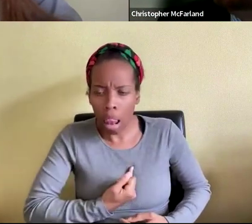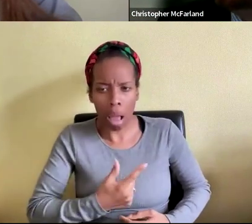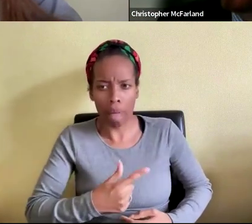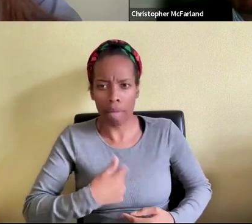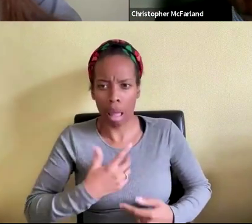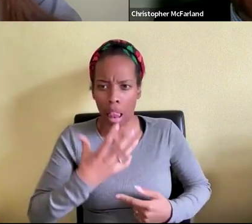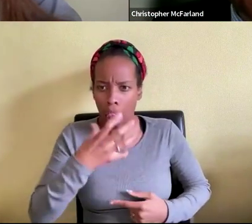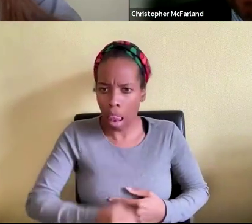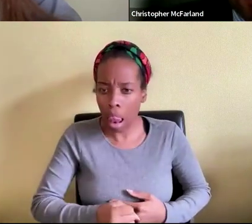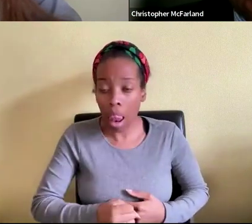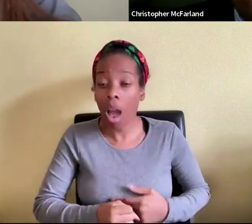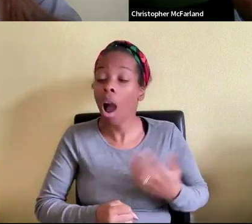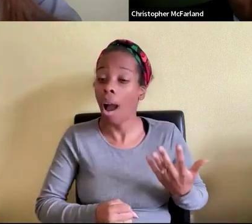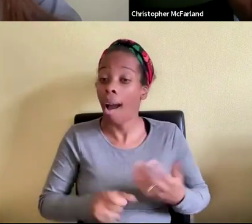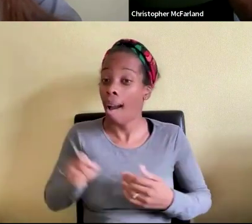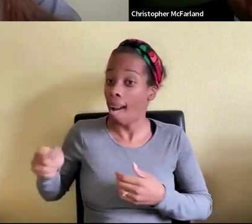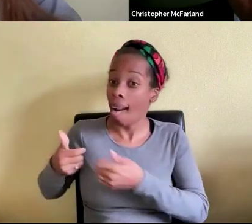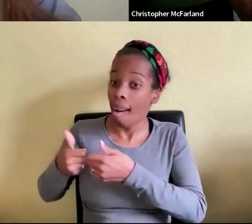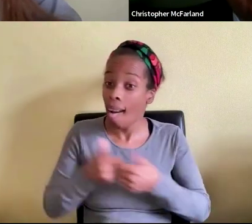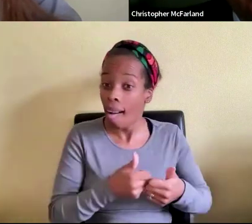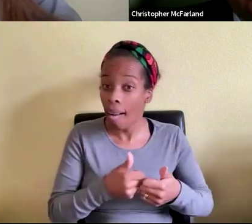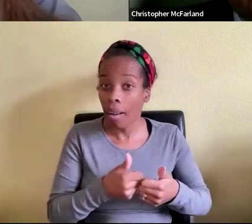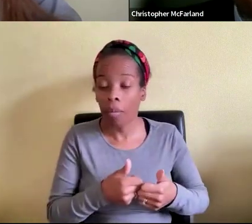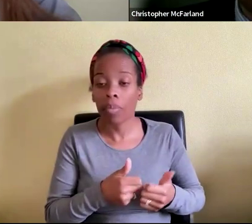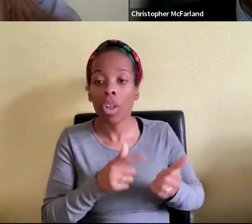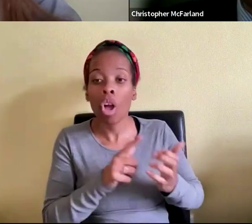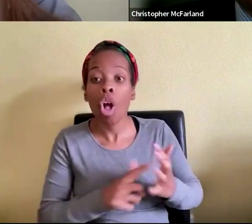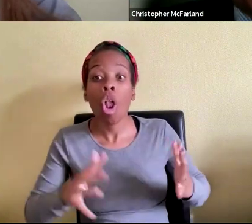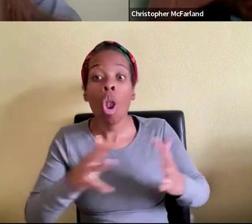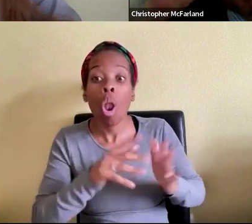So ultimately in law anything like that would be decided on the evidence. It is